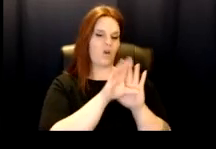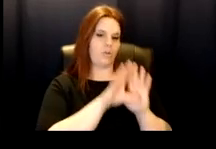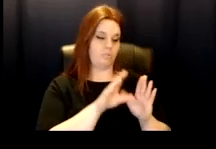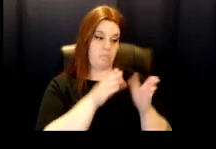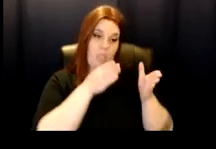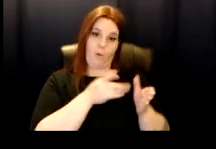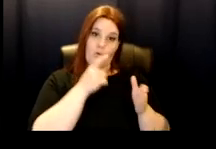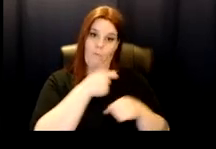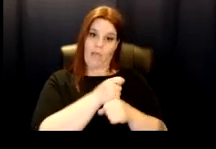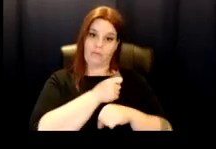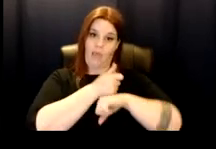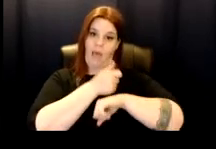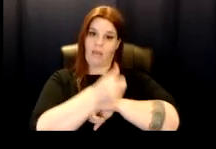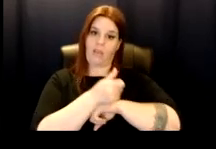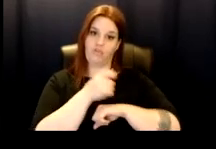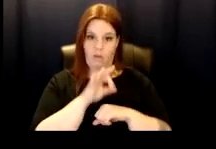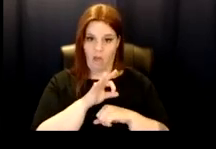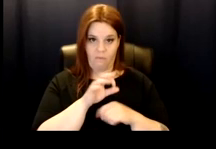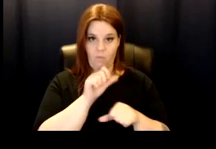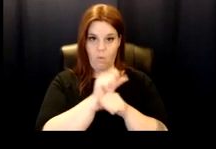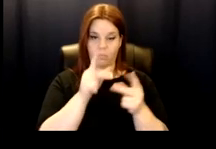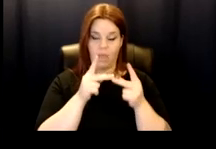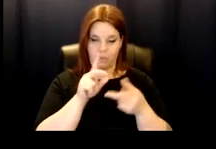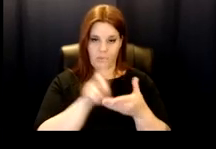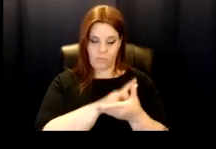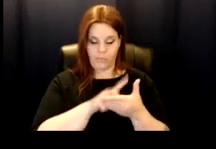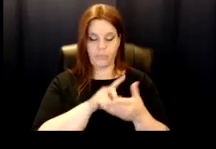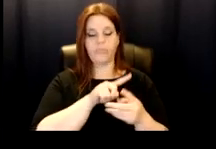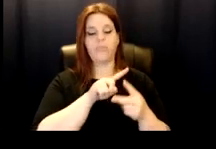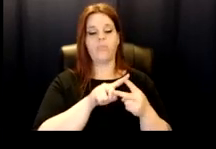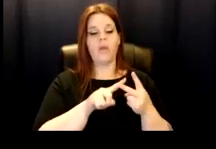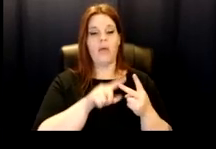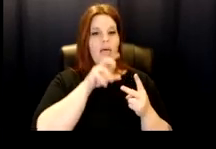of workplace discrimination. We have the age of the person in years. We have gender. We